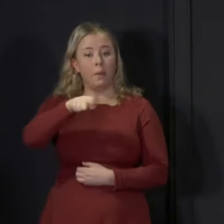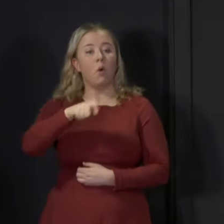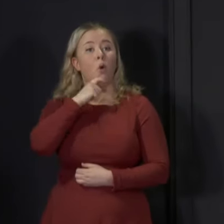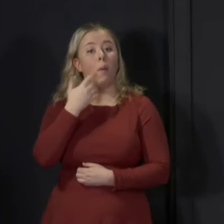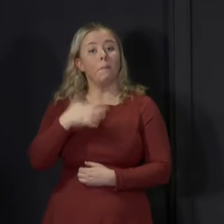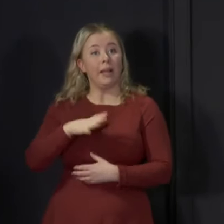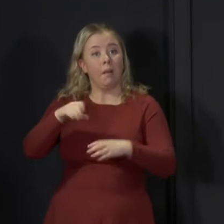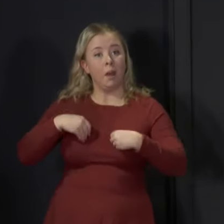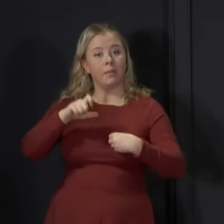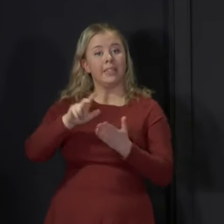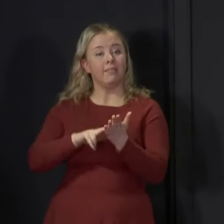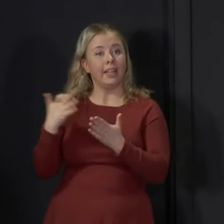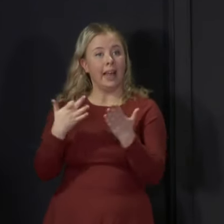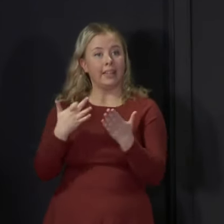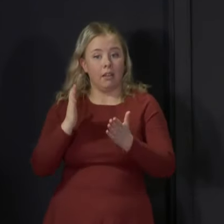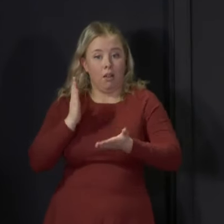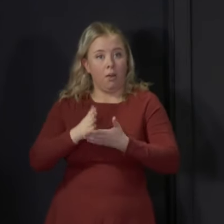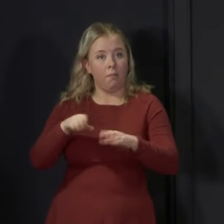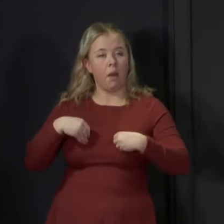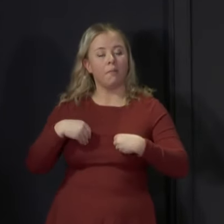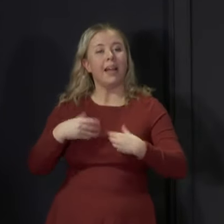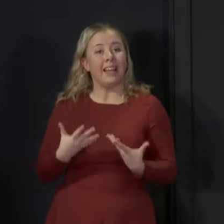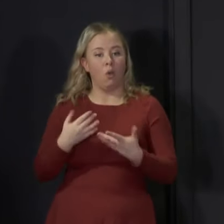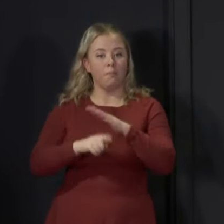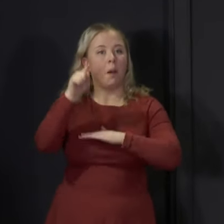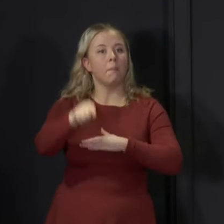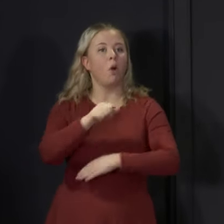tested positive for the virus have now been able to leave hospital.